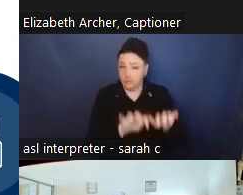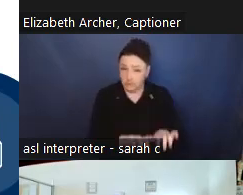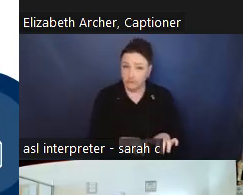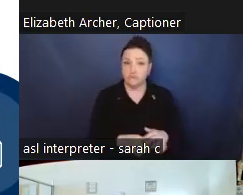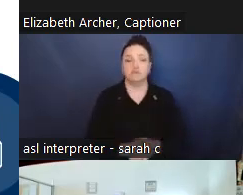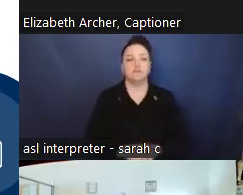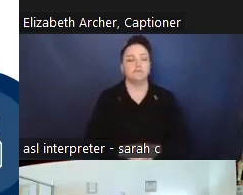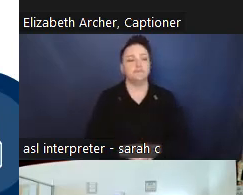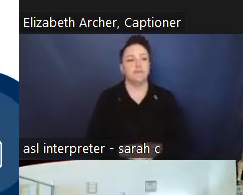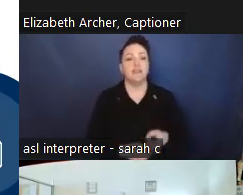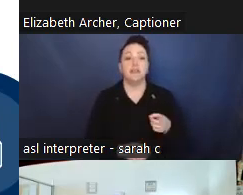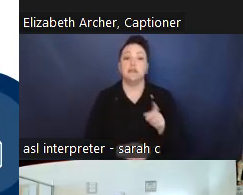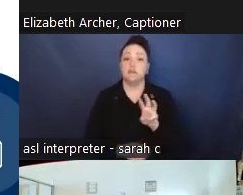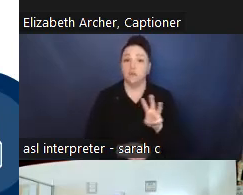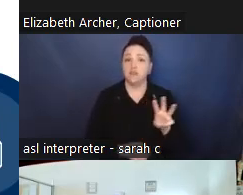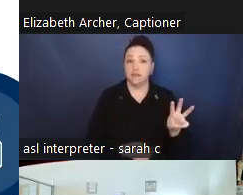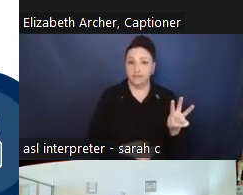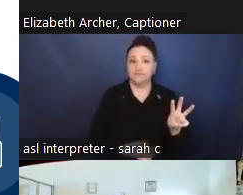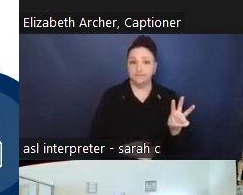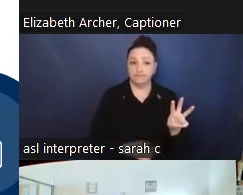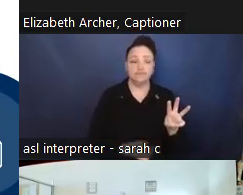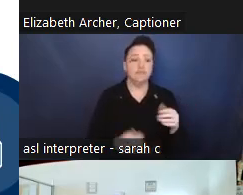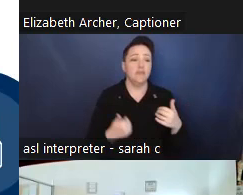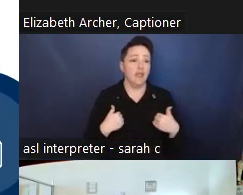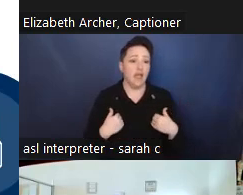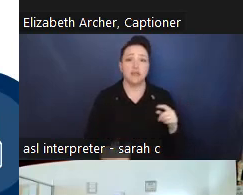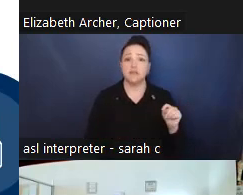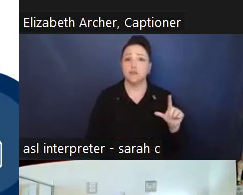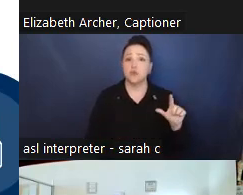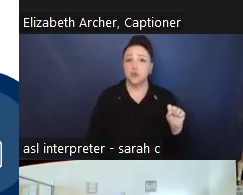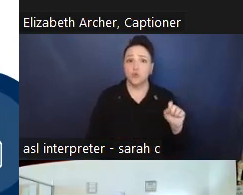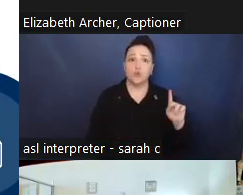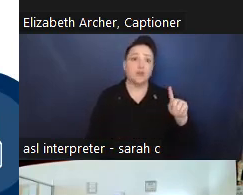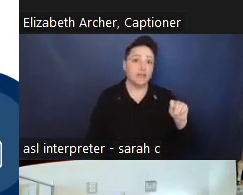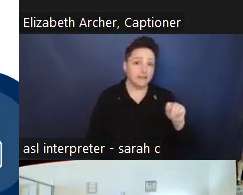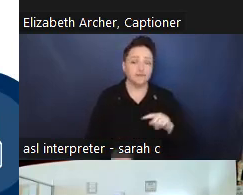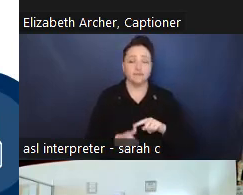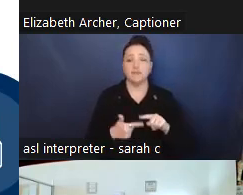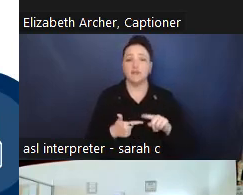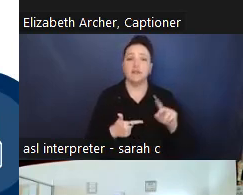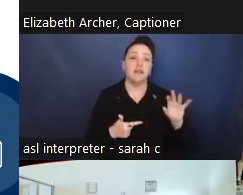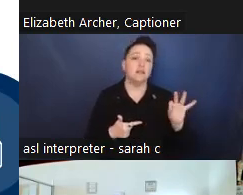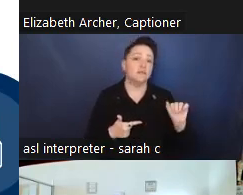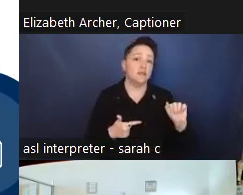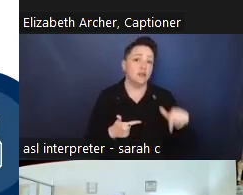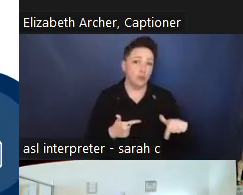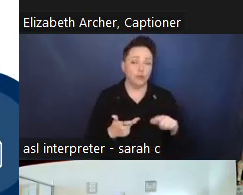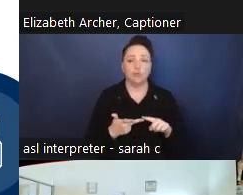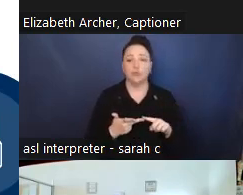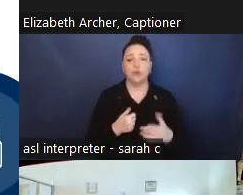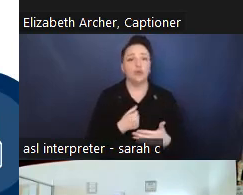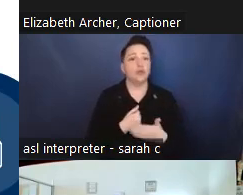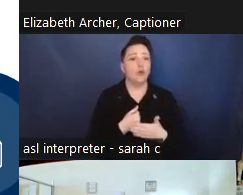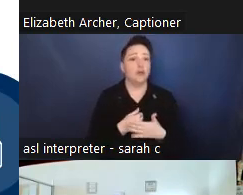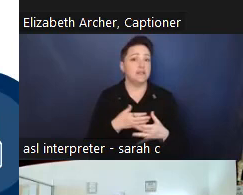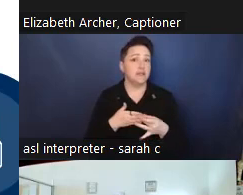that you know tool kits, FAQs notice guides I mentioned earlier, things like that.